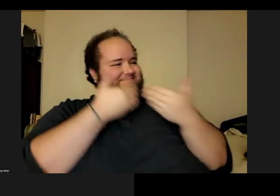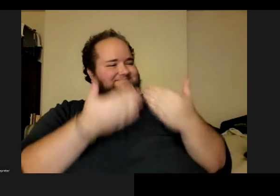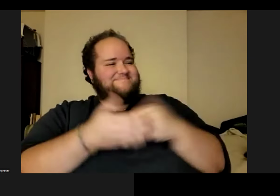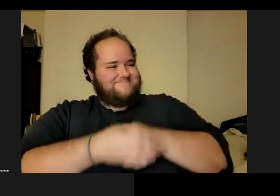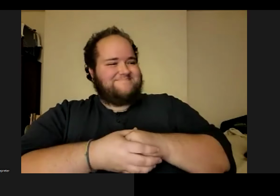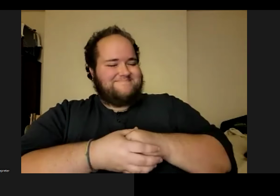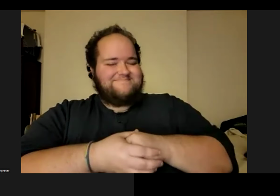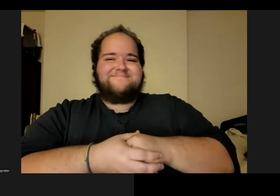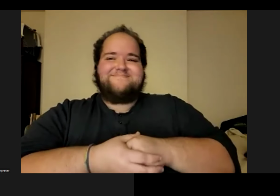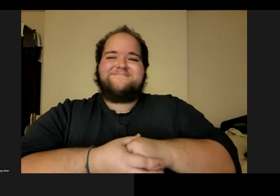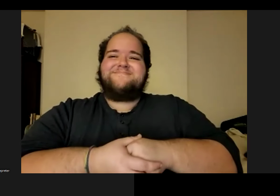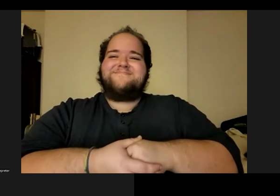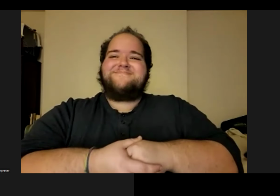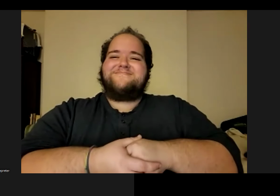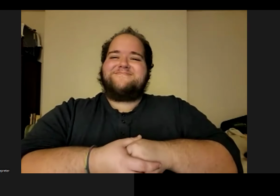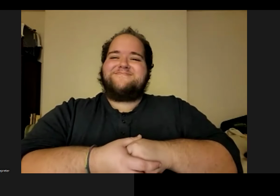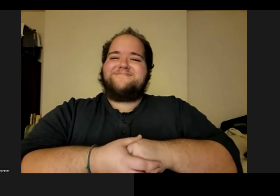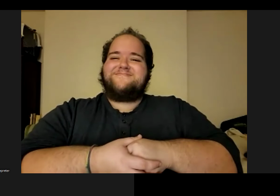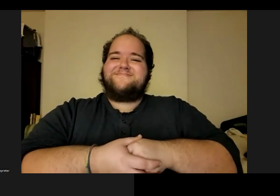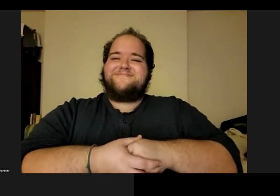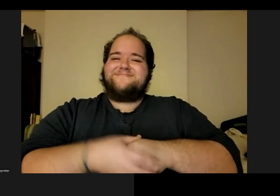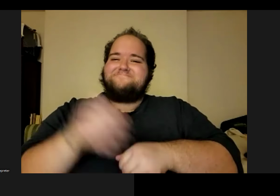Mm-hmm. Yeah.